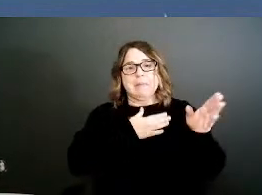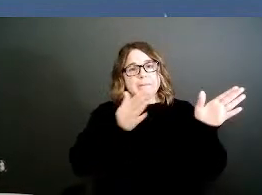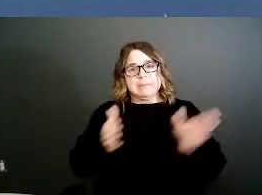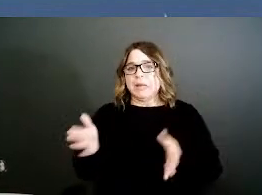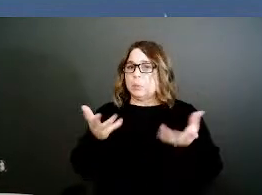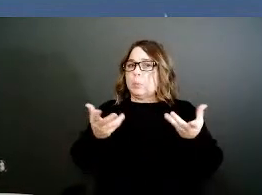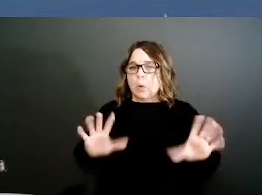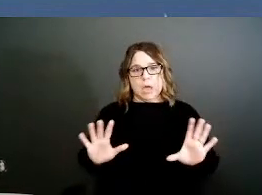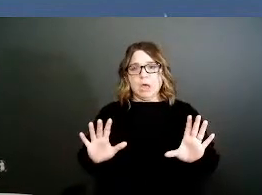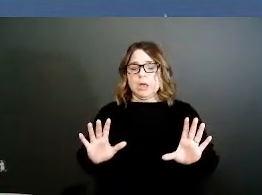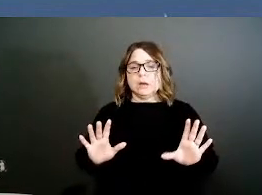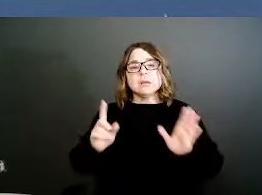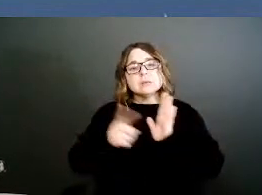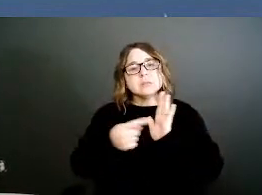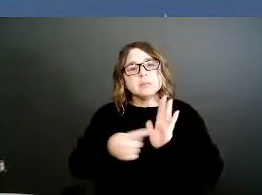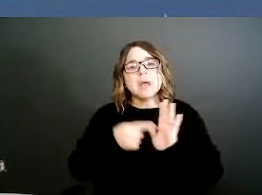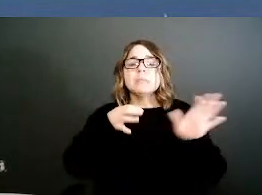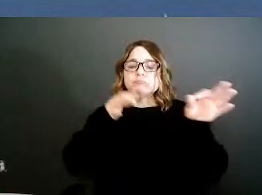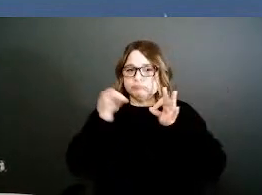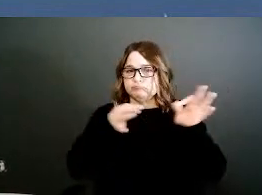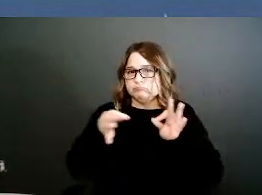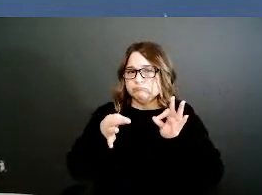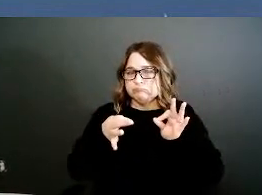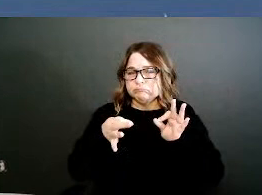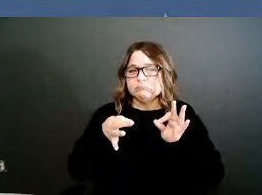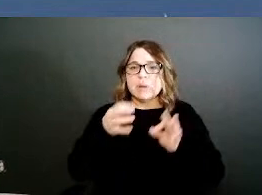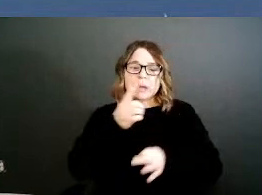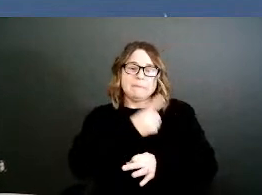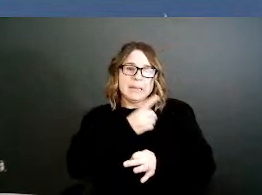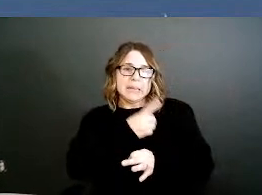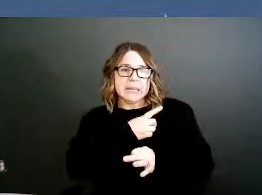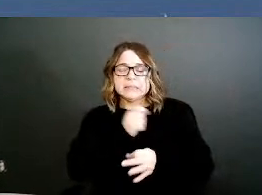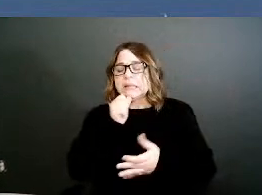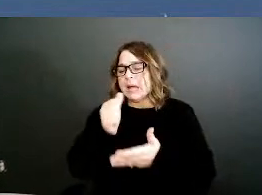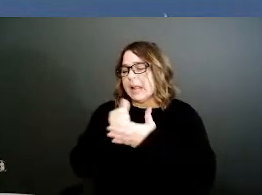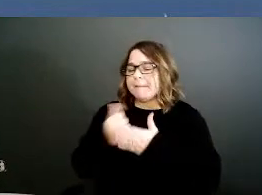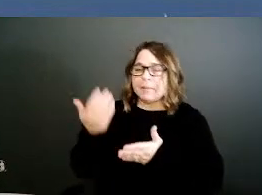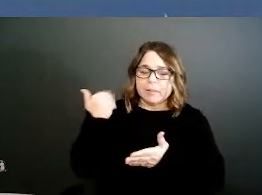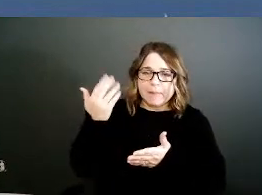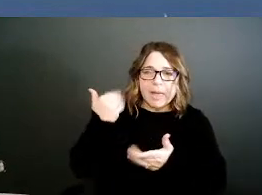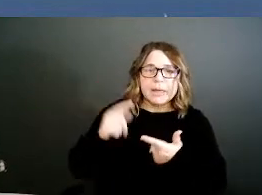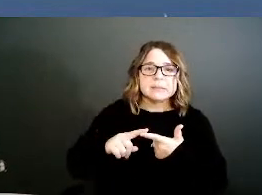SOMETIMES THEY WOULD GIVE EXPLANATIONS, THE POLICE HAD UNHELPFUL PREVIOUSLY, THE POLICE WERE SLOW TO RESPOND OR